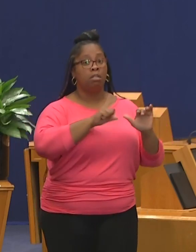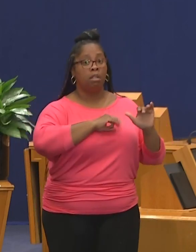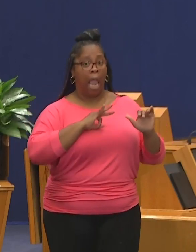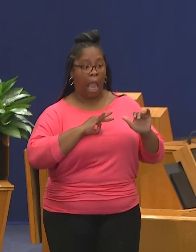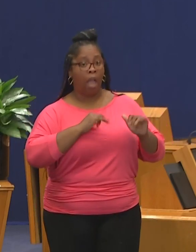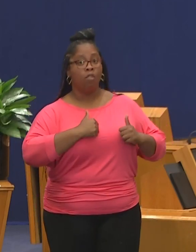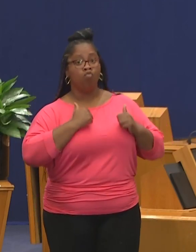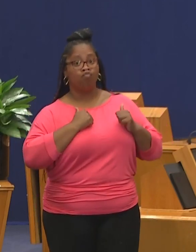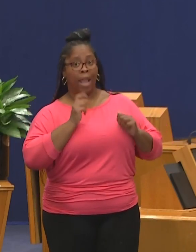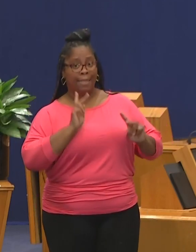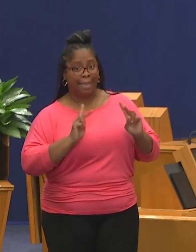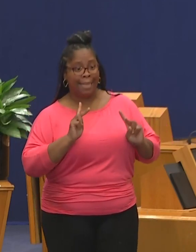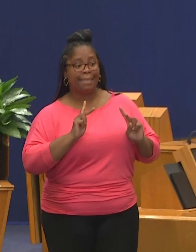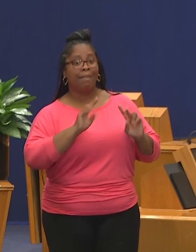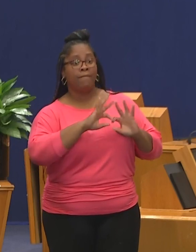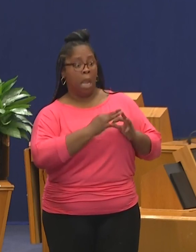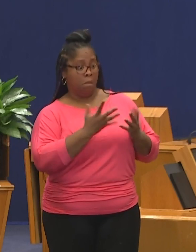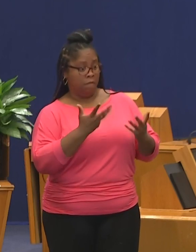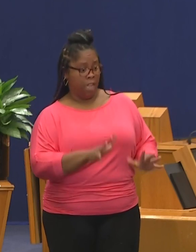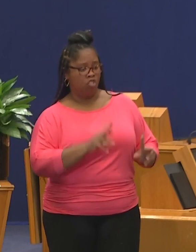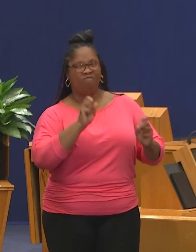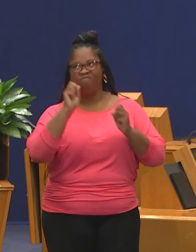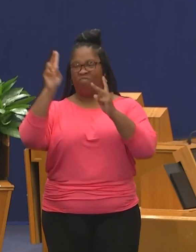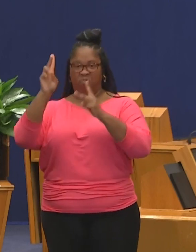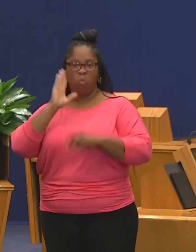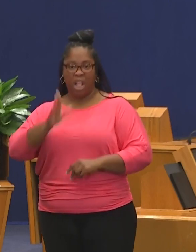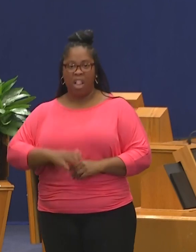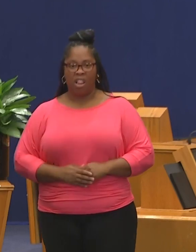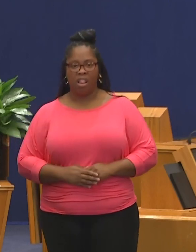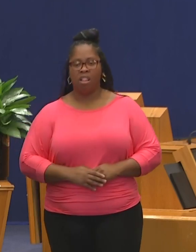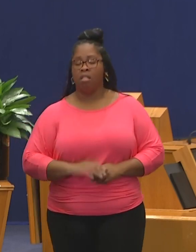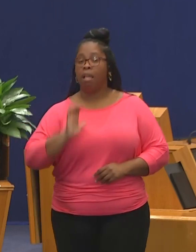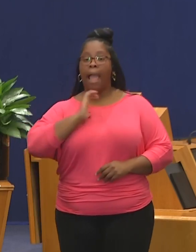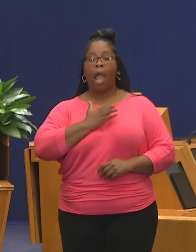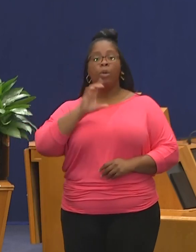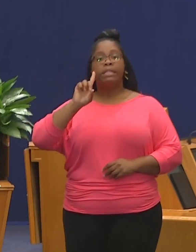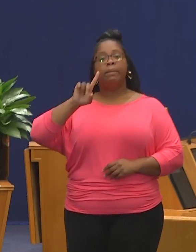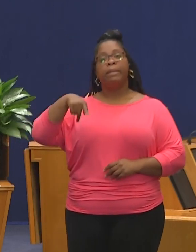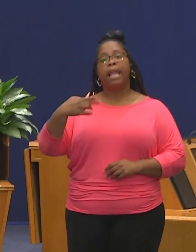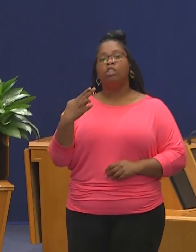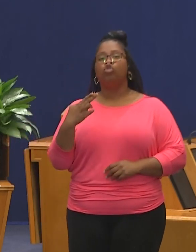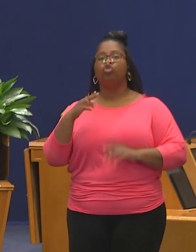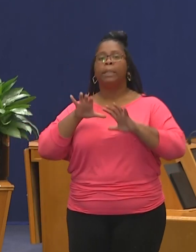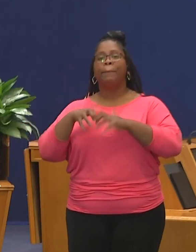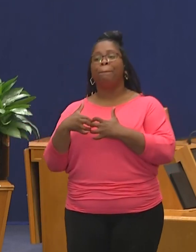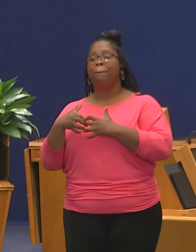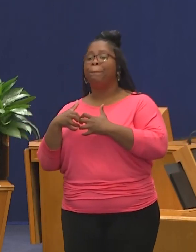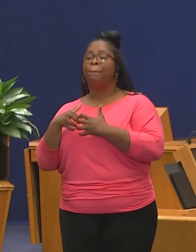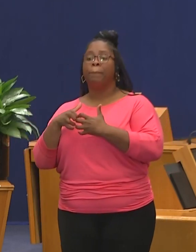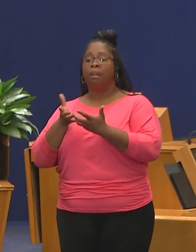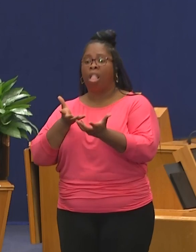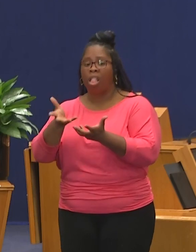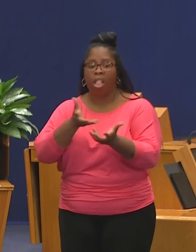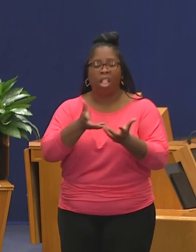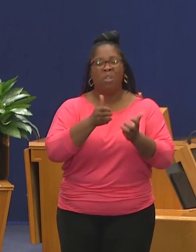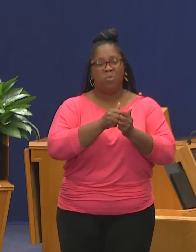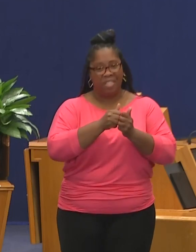OPPORTUNITY TO NOTIFY THEIR STAFF, RESIDENTS AND FAMILIES. OUR D.M. TEAMS TO WORK WITH